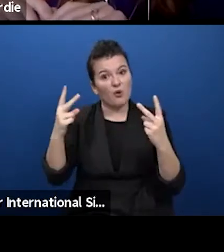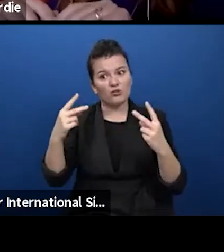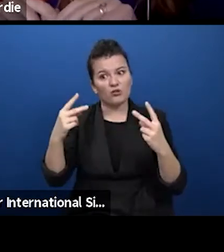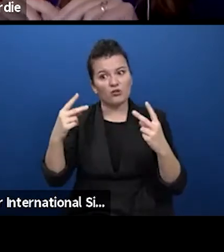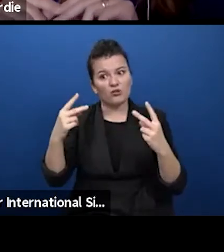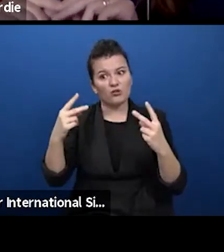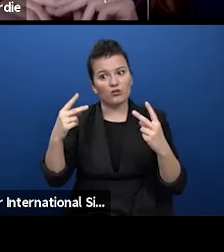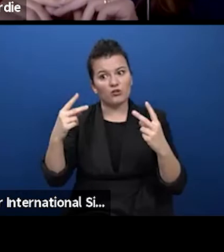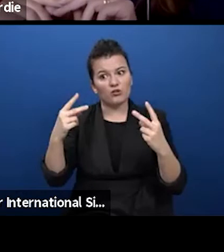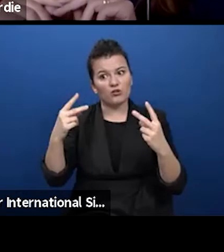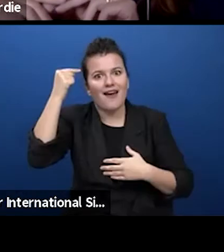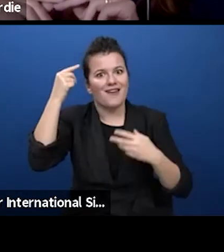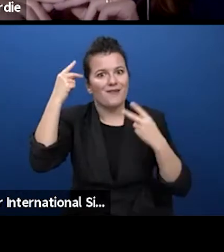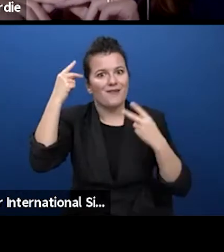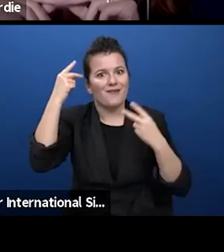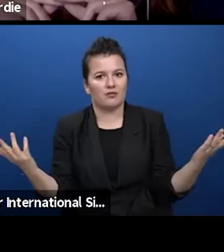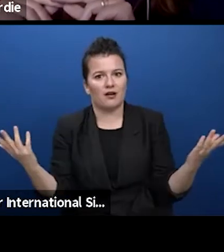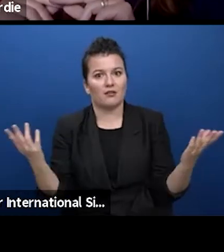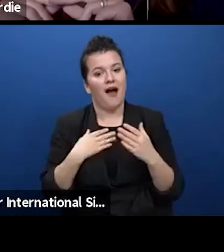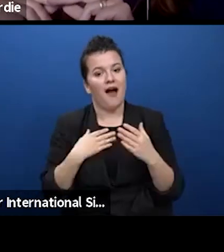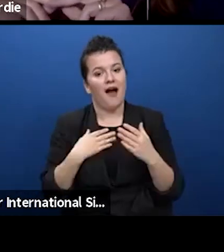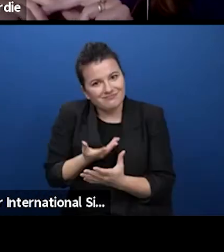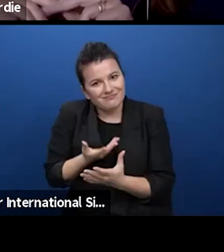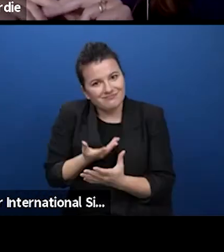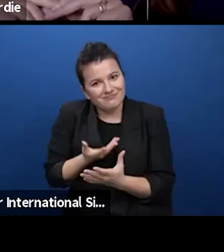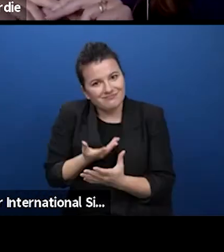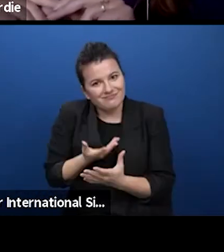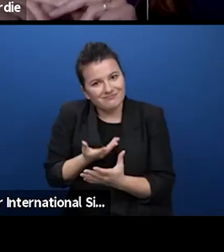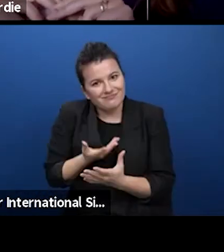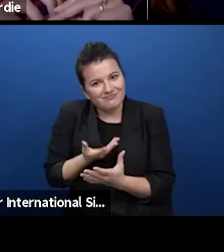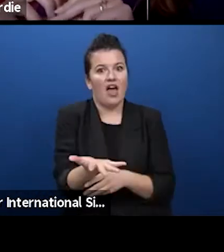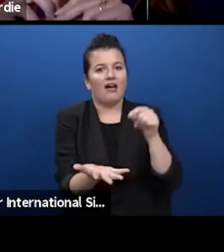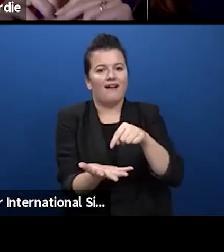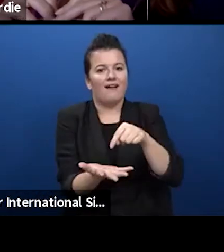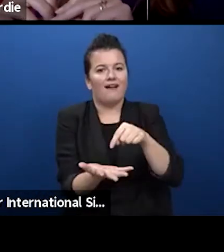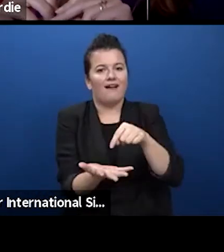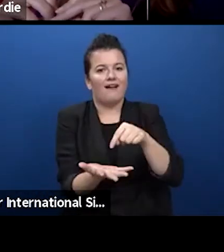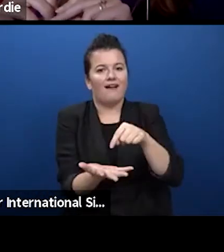and what you create as an artist you know and yes, so it's a bit you know like